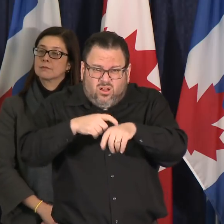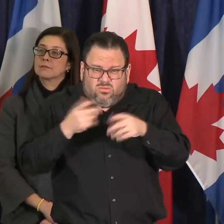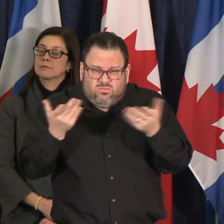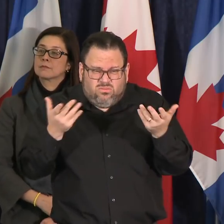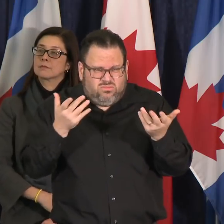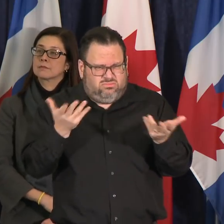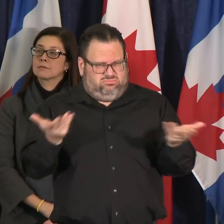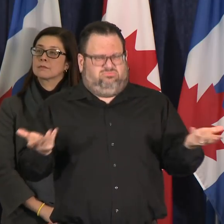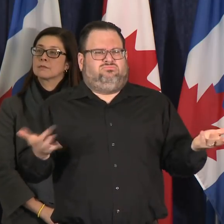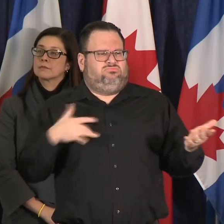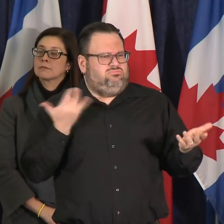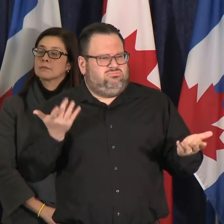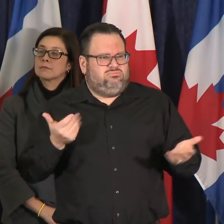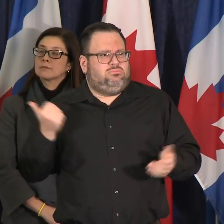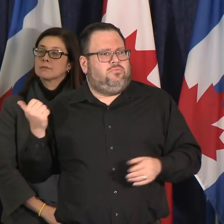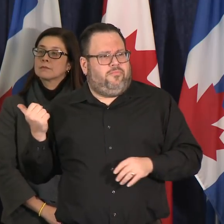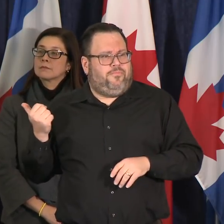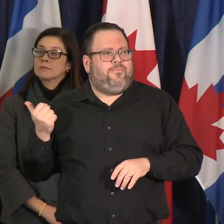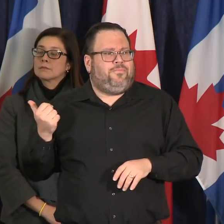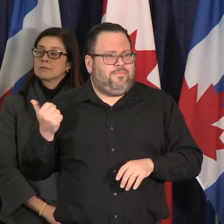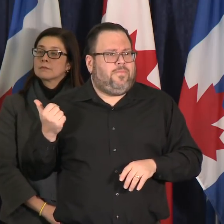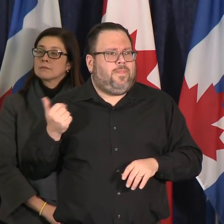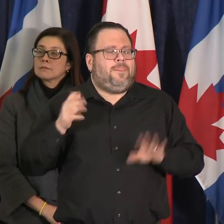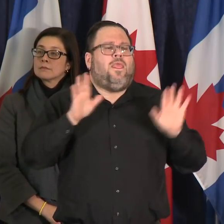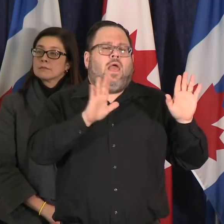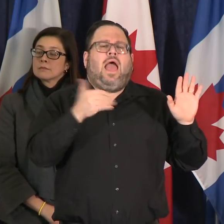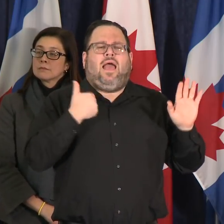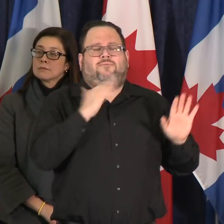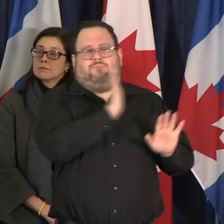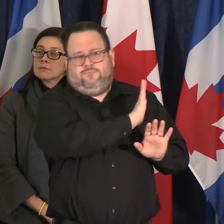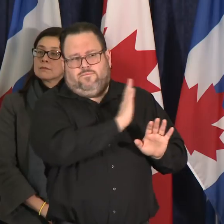comment publicly with respect to personal matters but I can tell you that